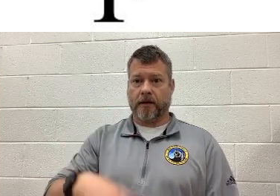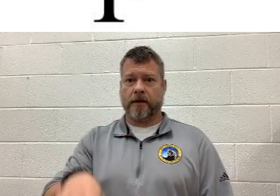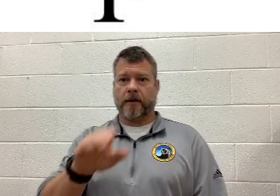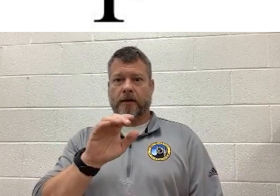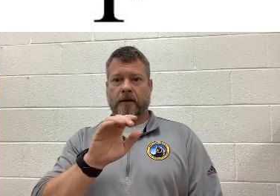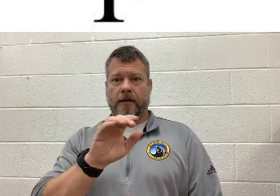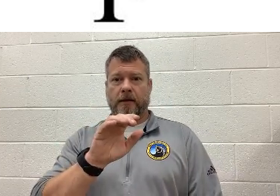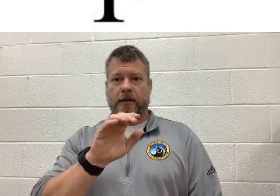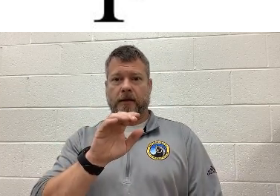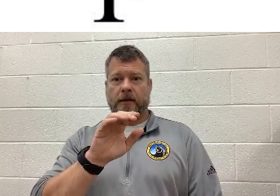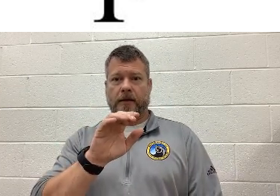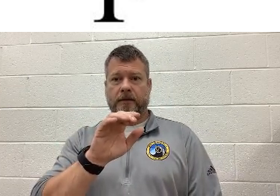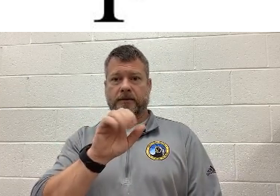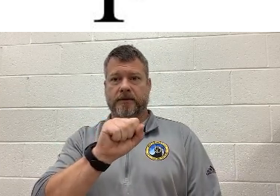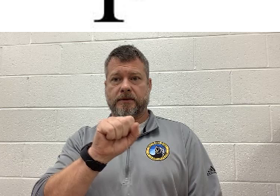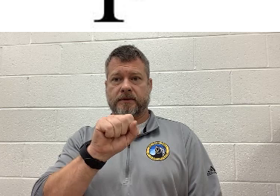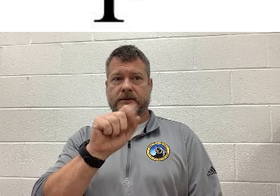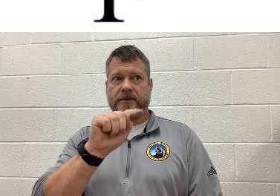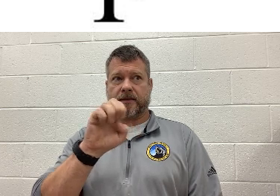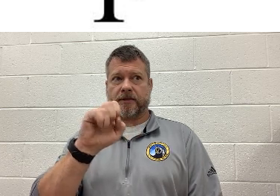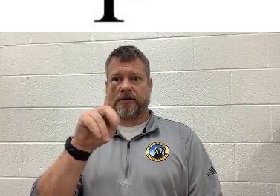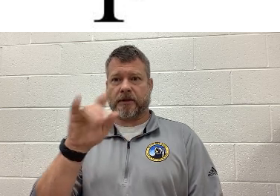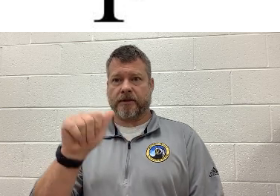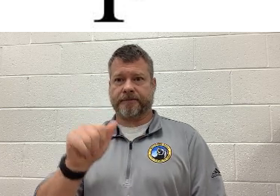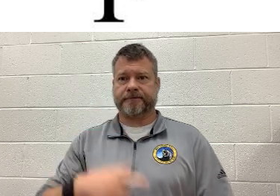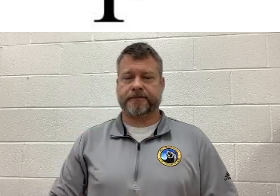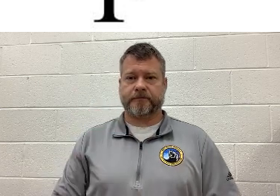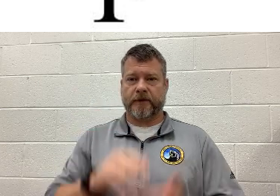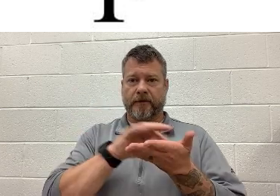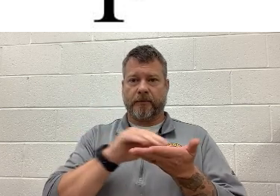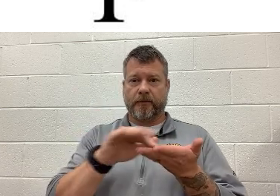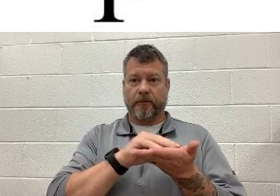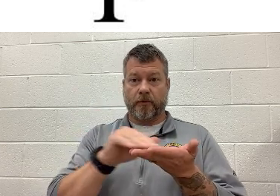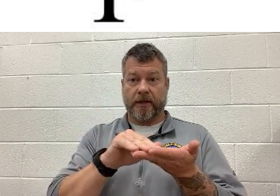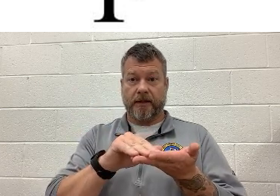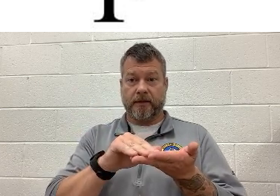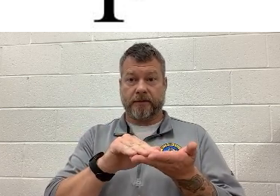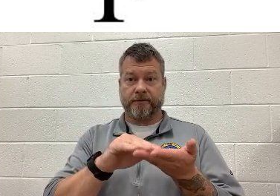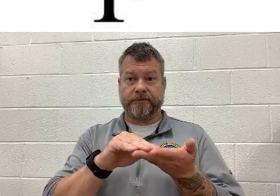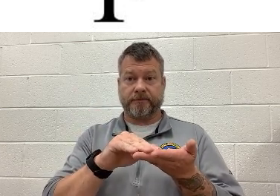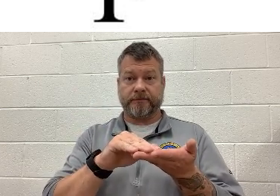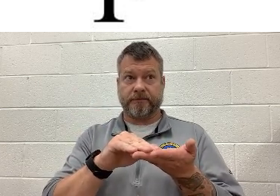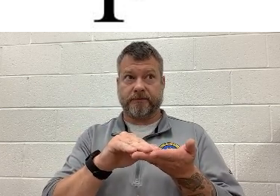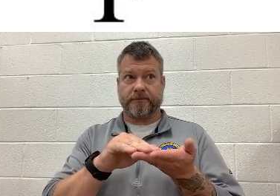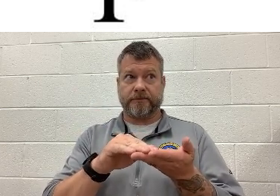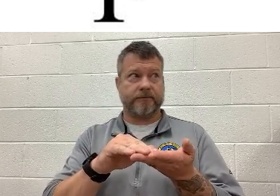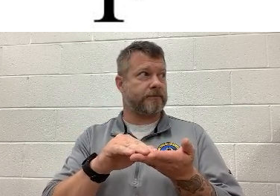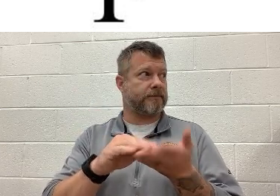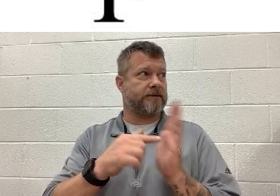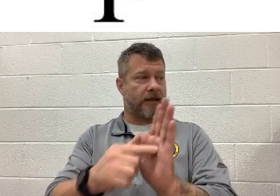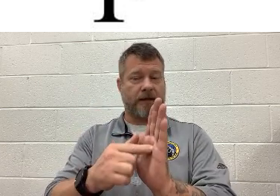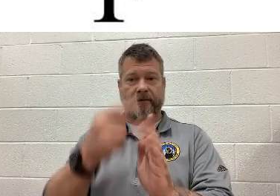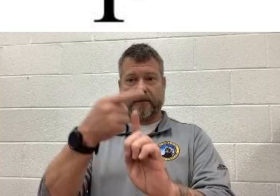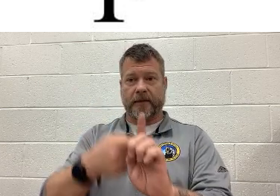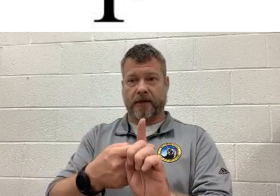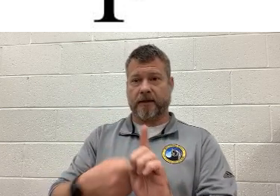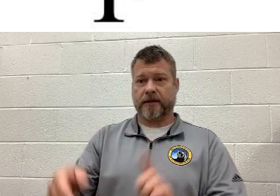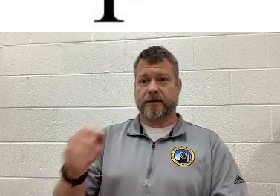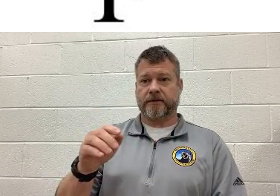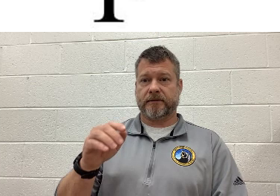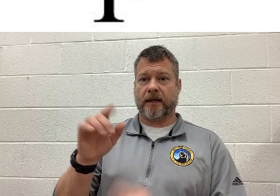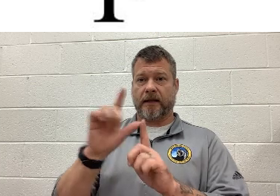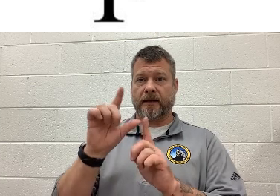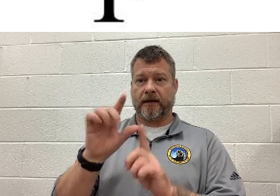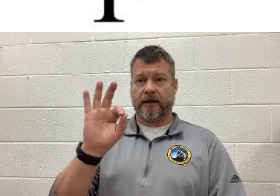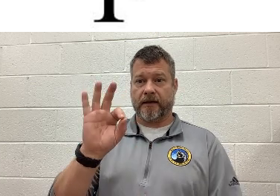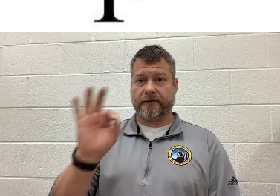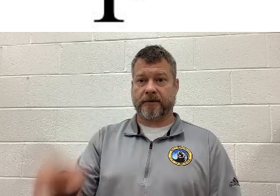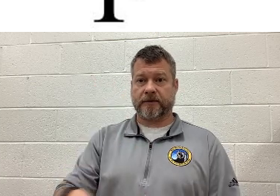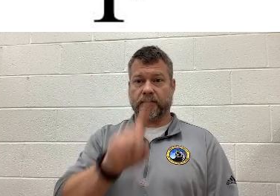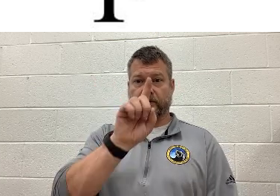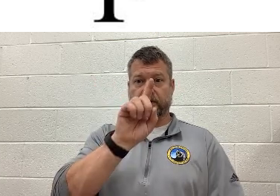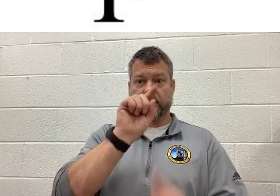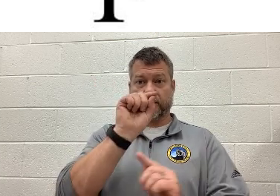the letter F. The letter F is dots 1 2 and 4 in Braille. The letter F is used in the word